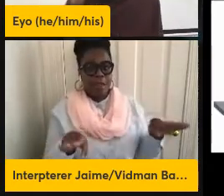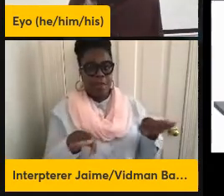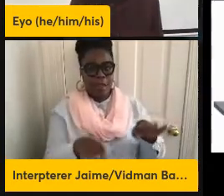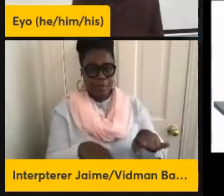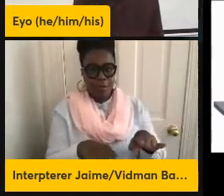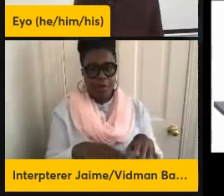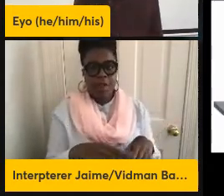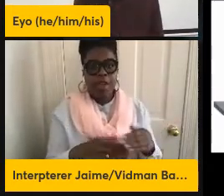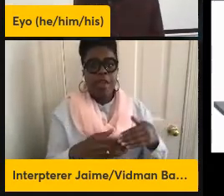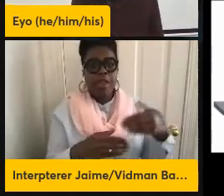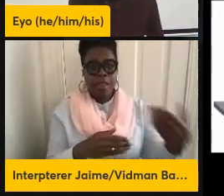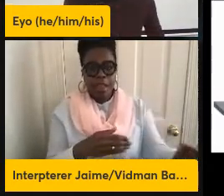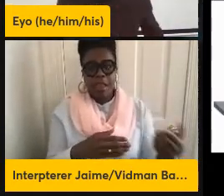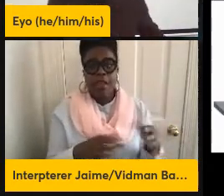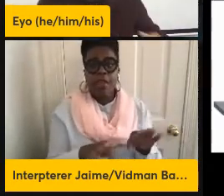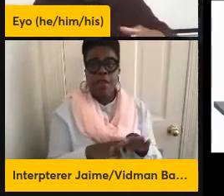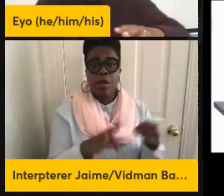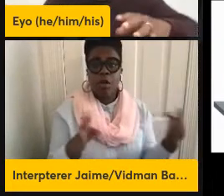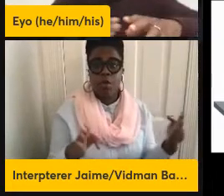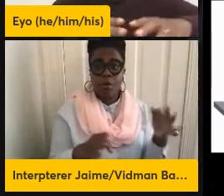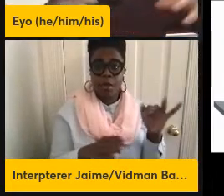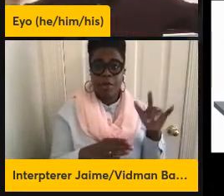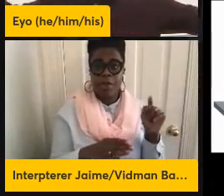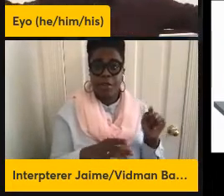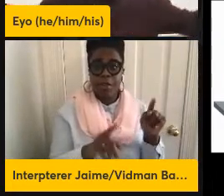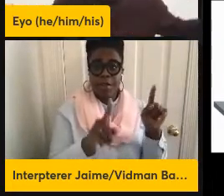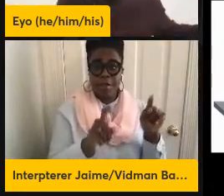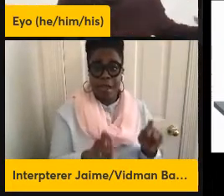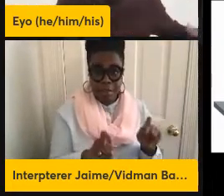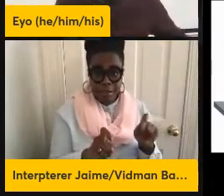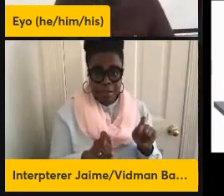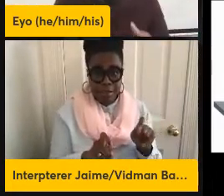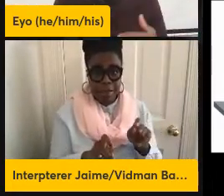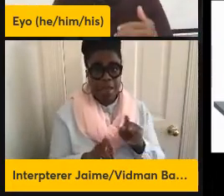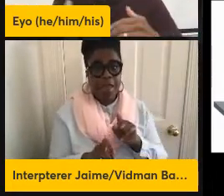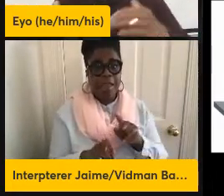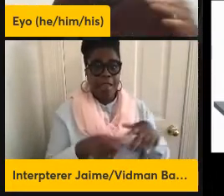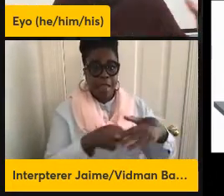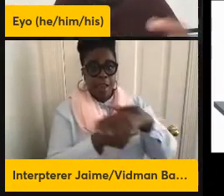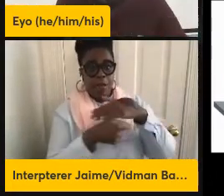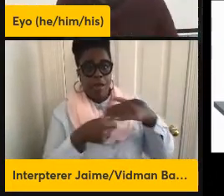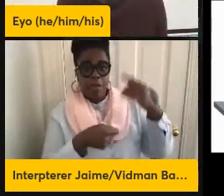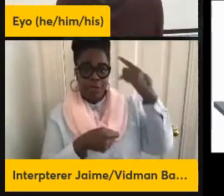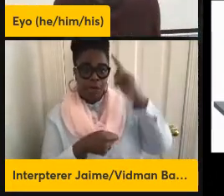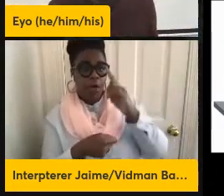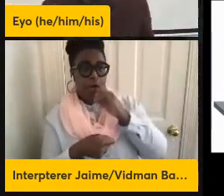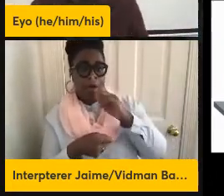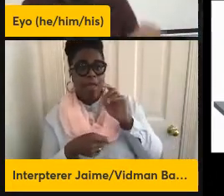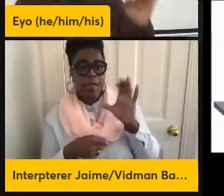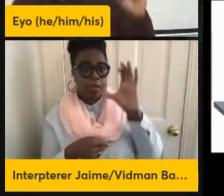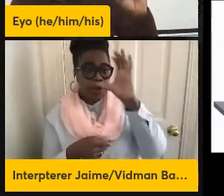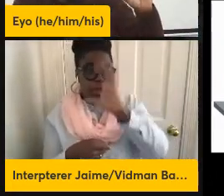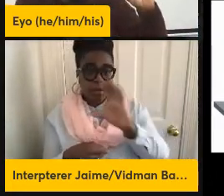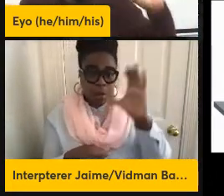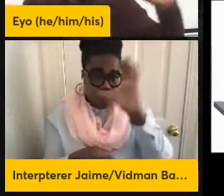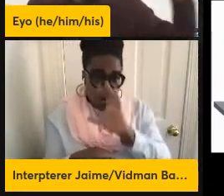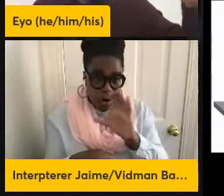to use the open field test, which is again a really open array arena for mice to go ahead and explore. And also to it can be